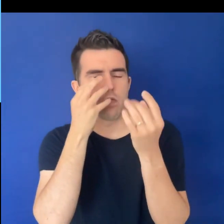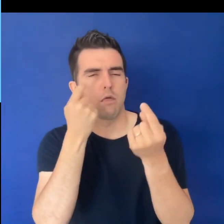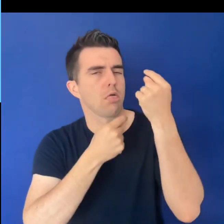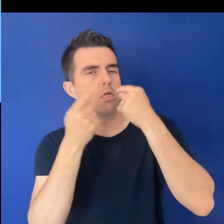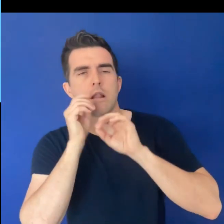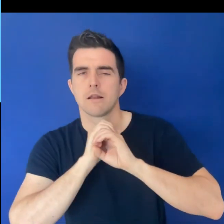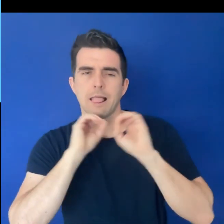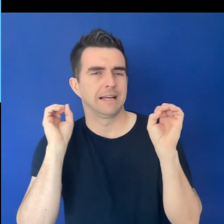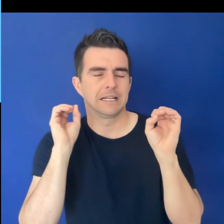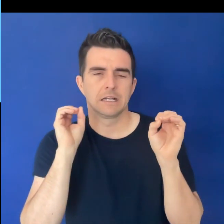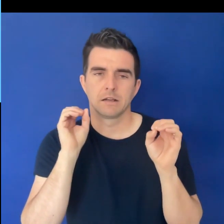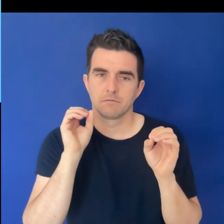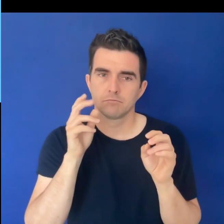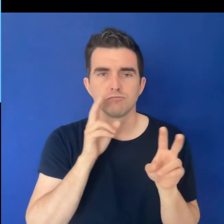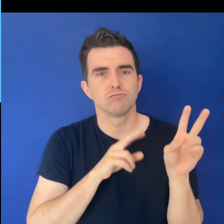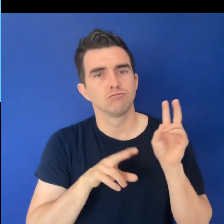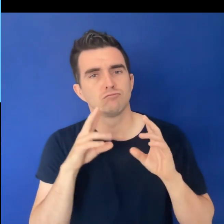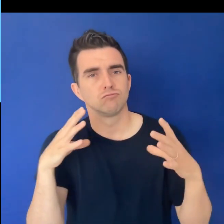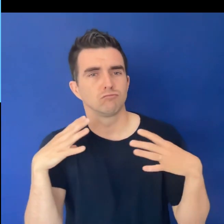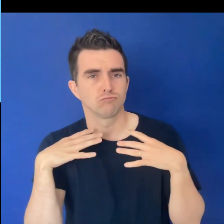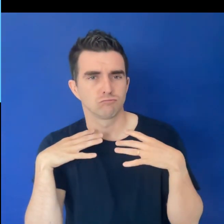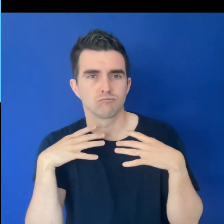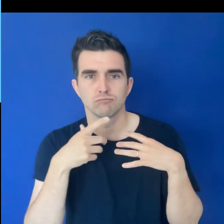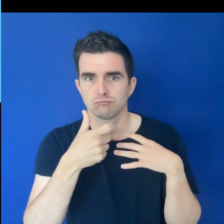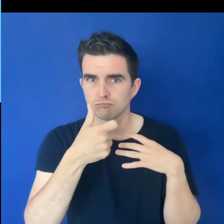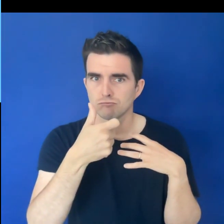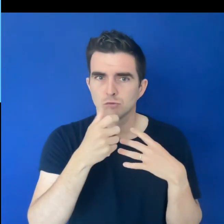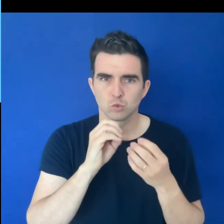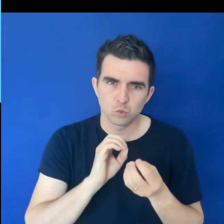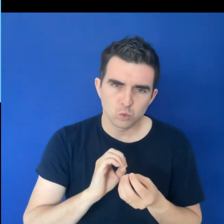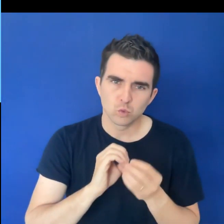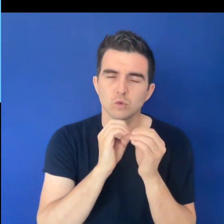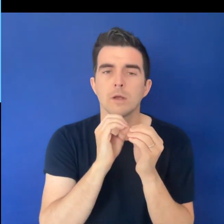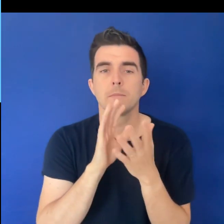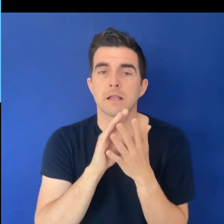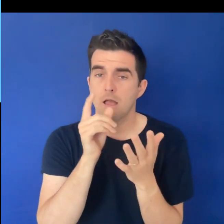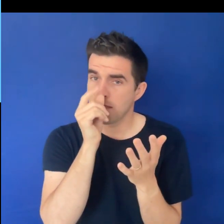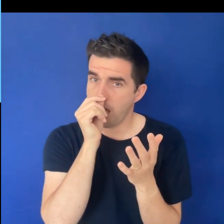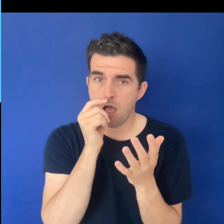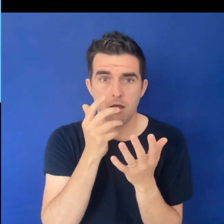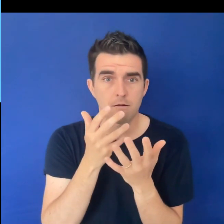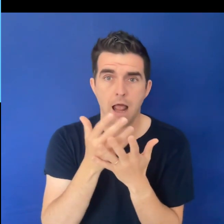in first person, and is particularly notable for being designed to be able to be played